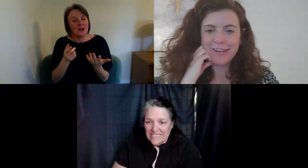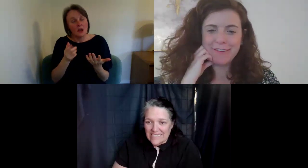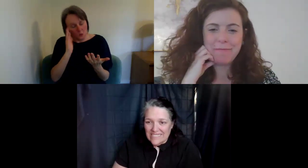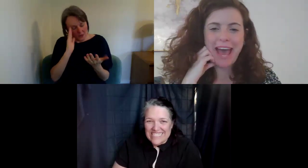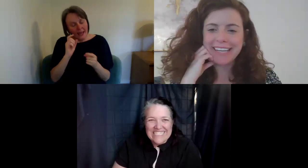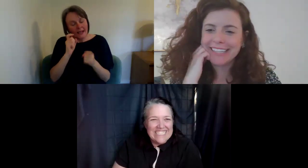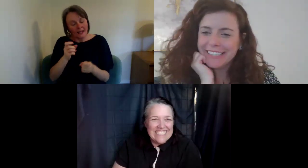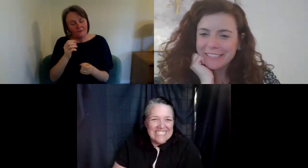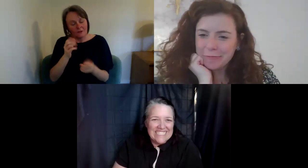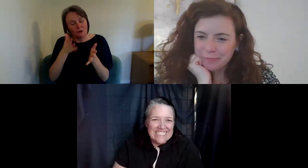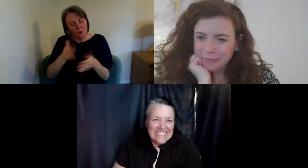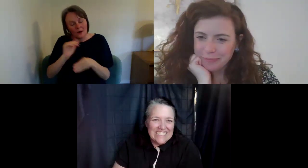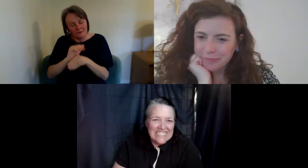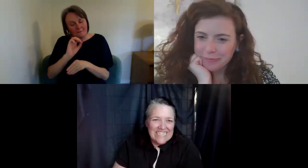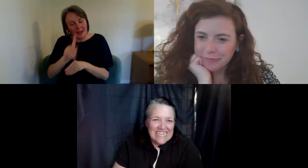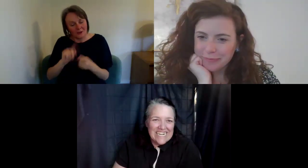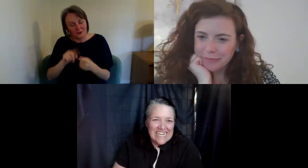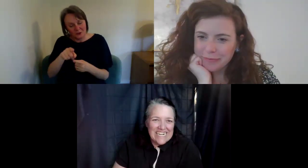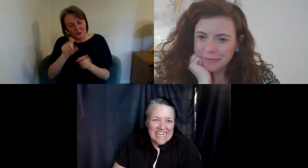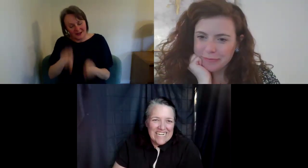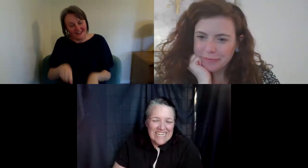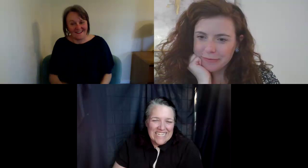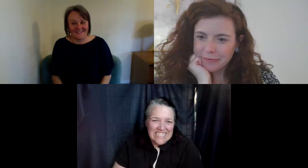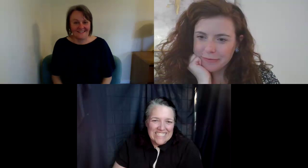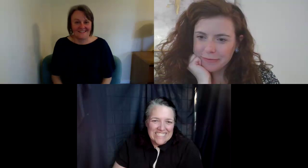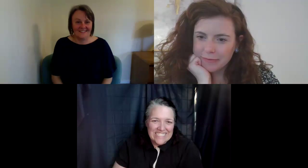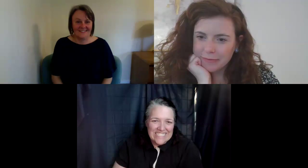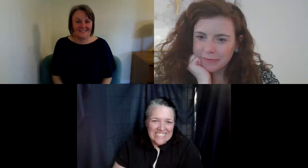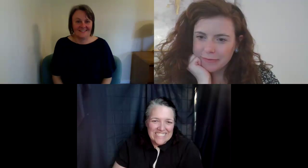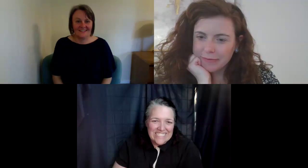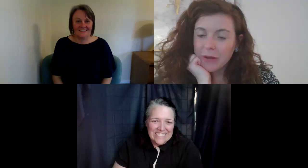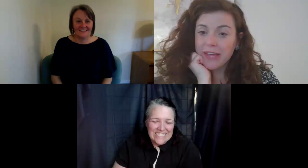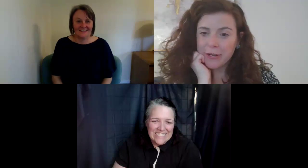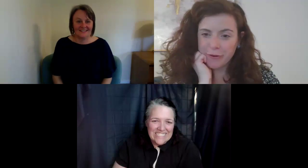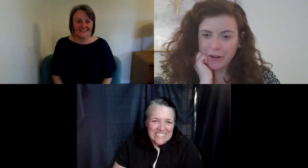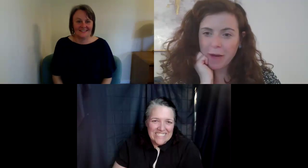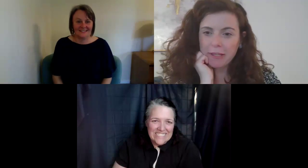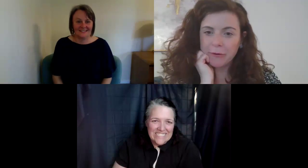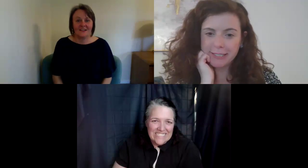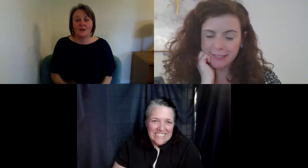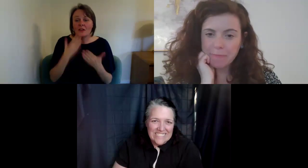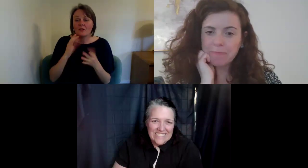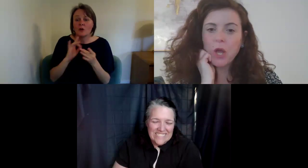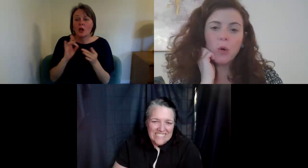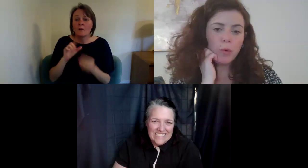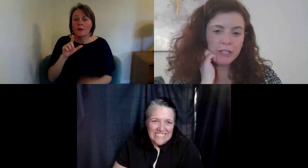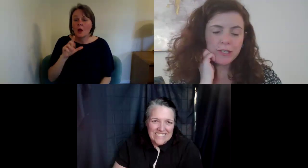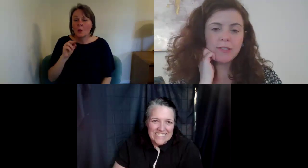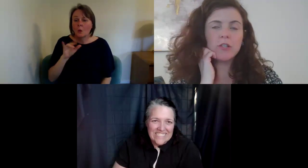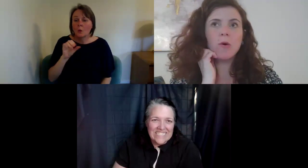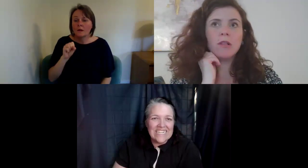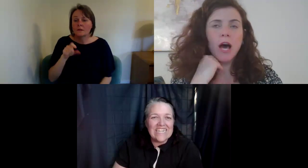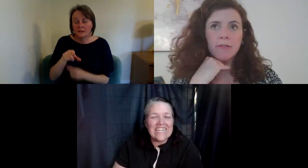their evening back. Thank you for the comment, Lewis, yep, we just -